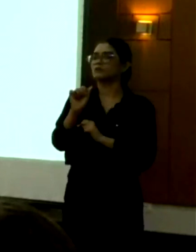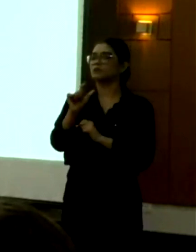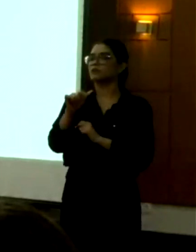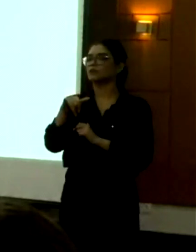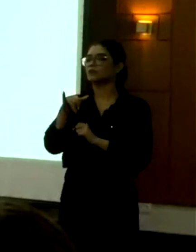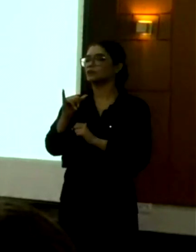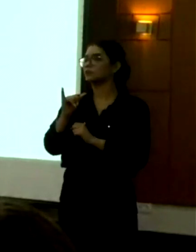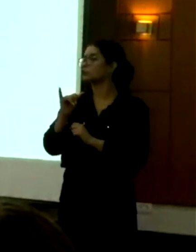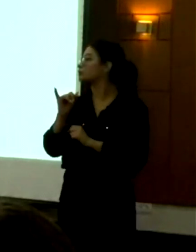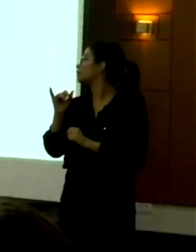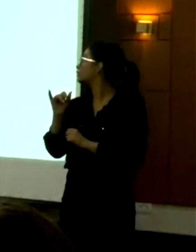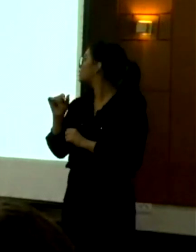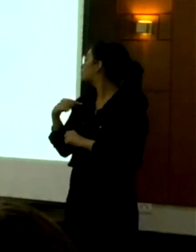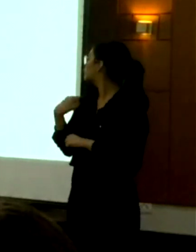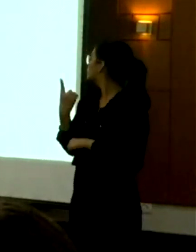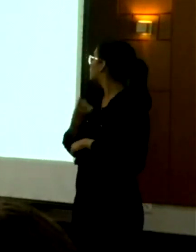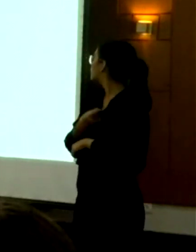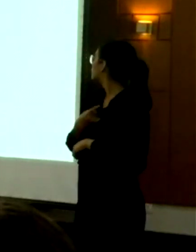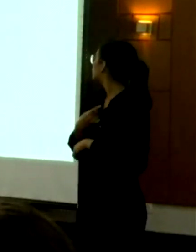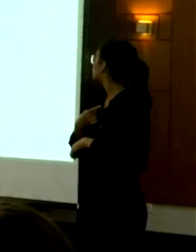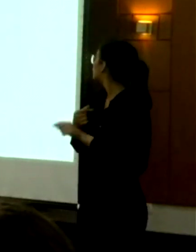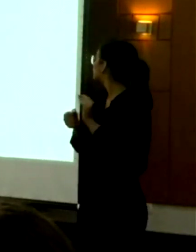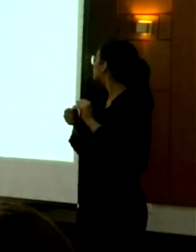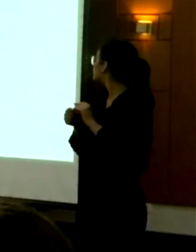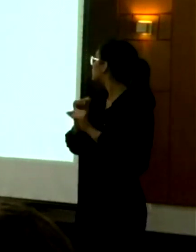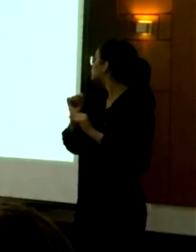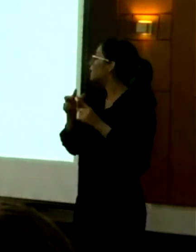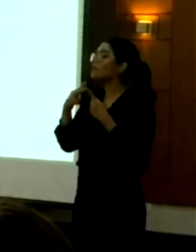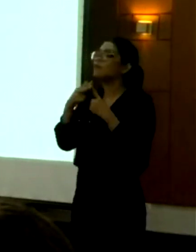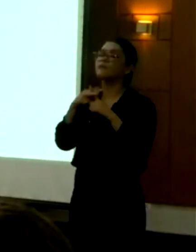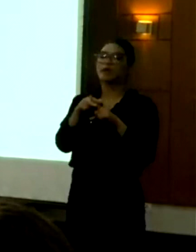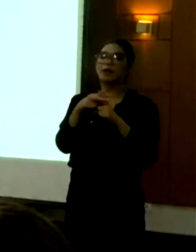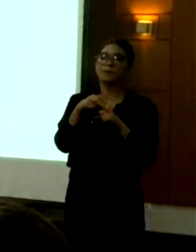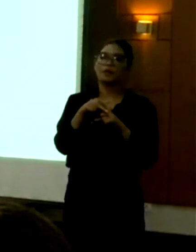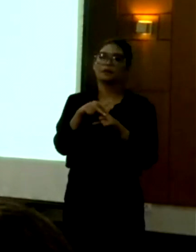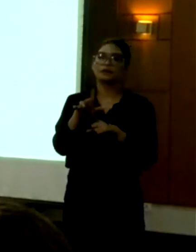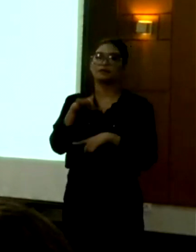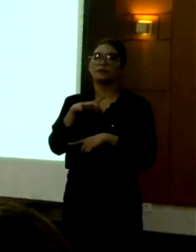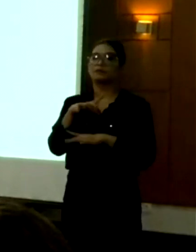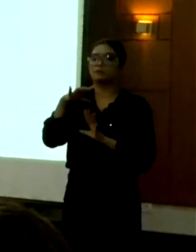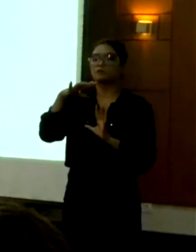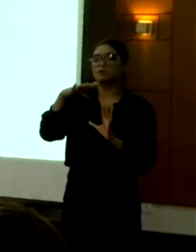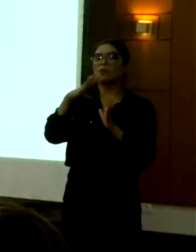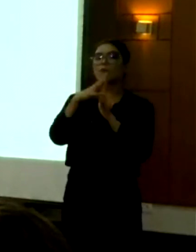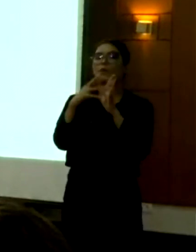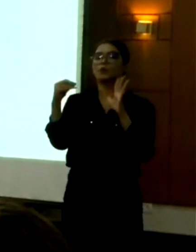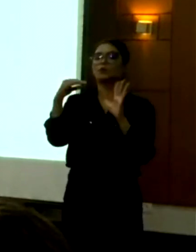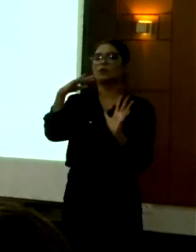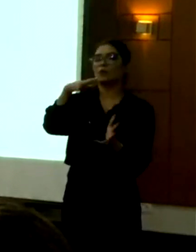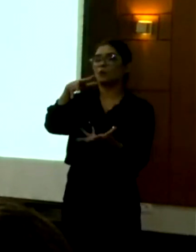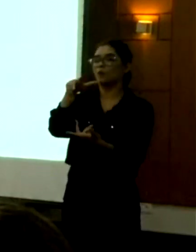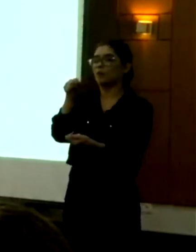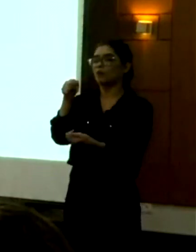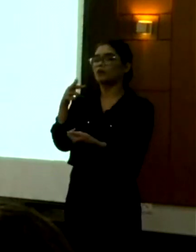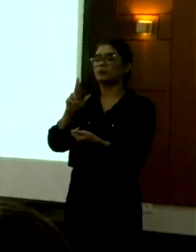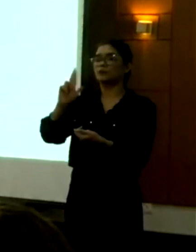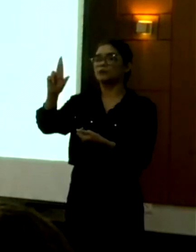because the following we take the outputs of the global models and the global models represent the global processes,